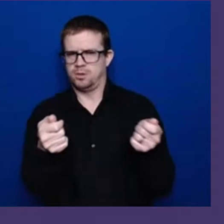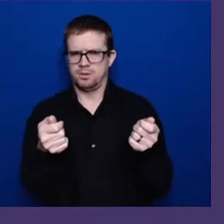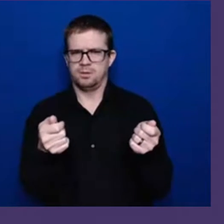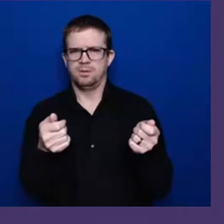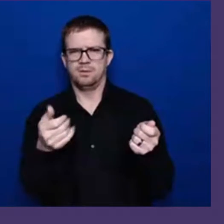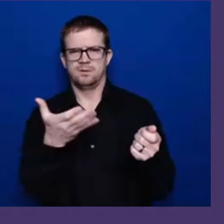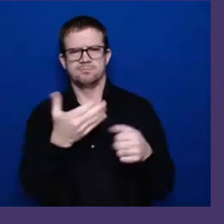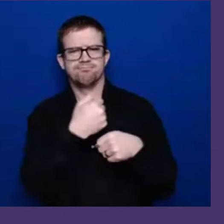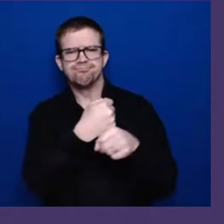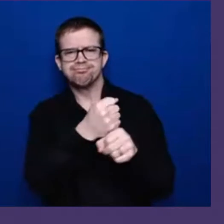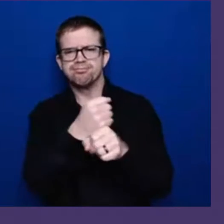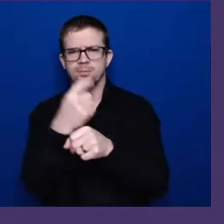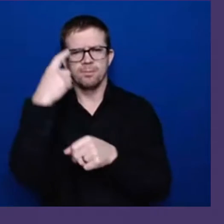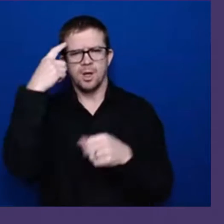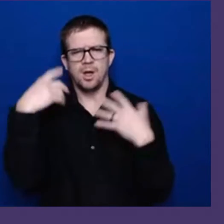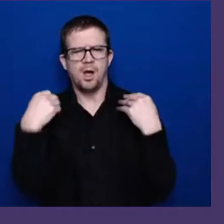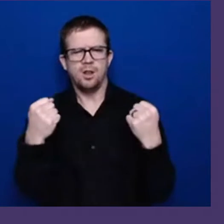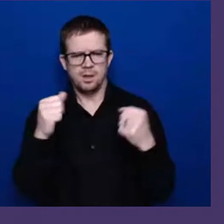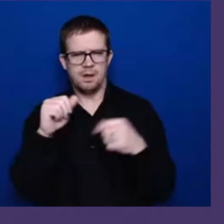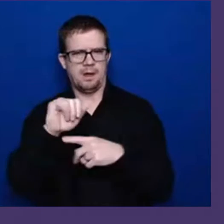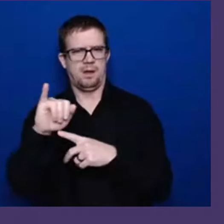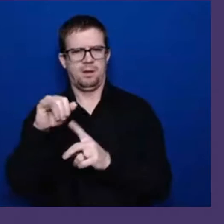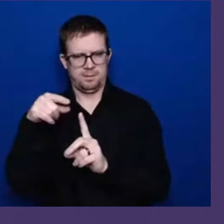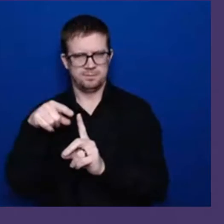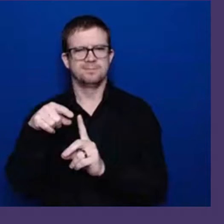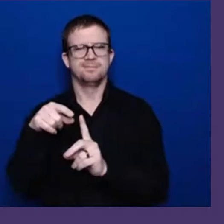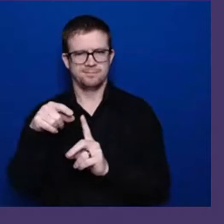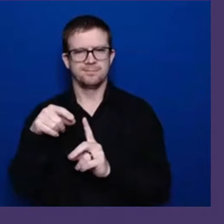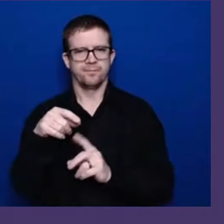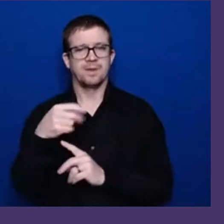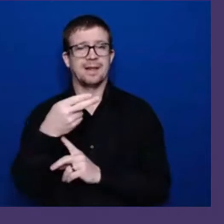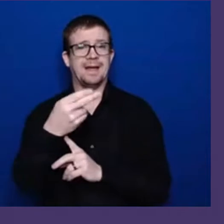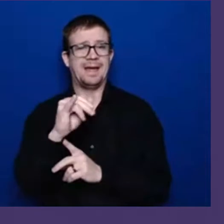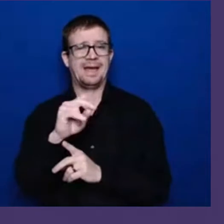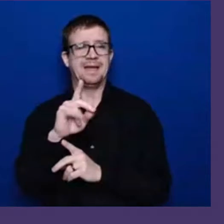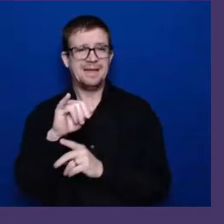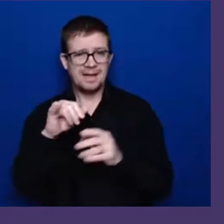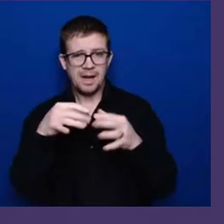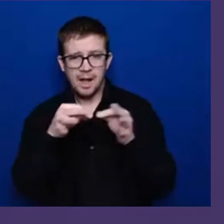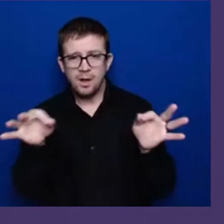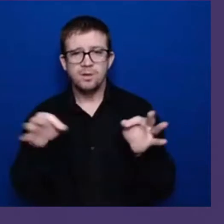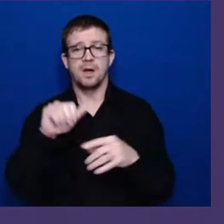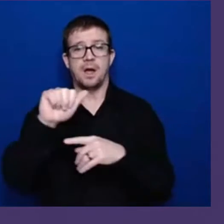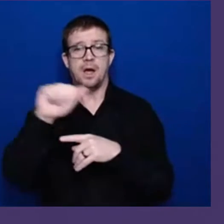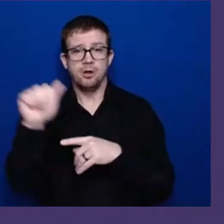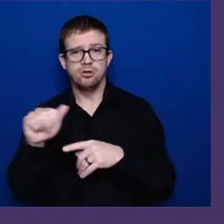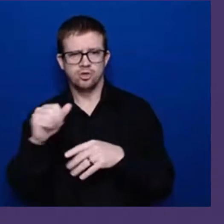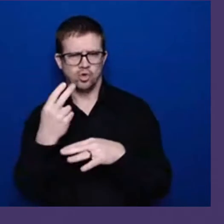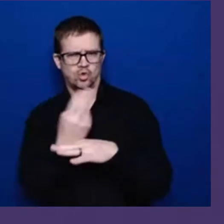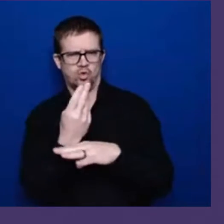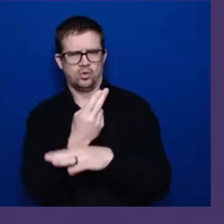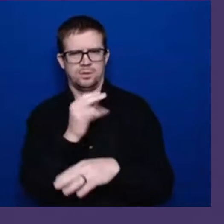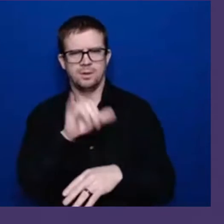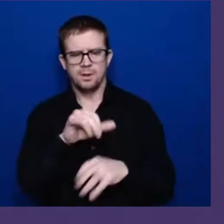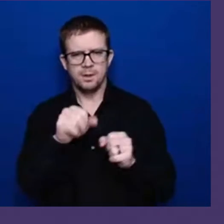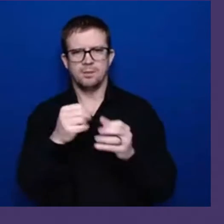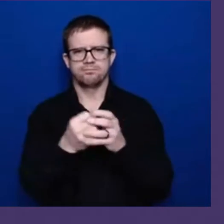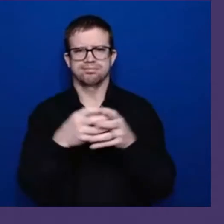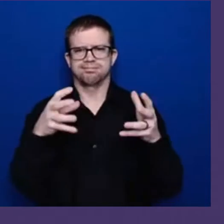With Azure AI, we get security, scalability, and the capacity to provide human-like conversations with